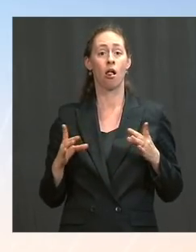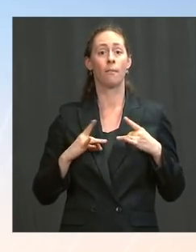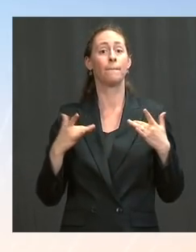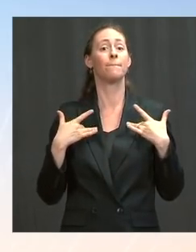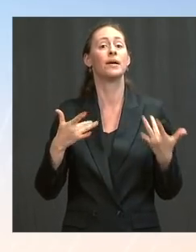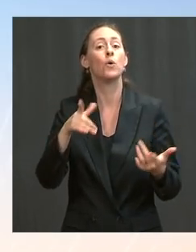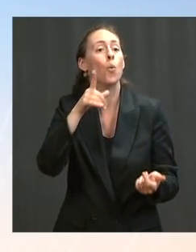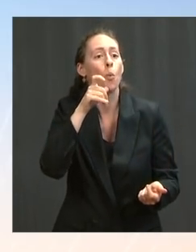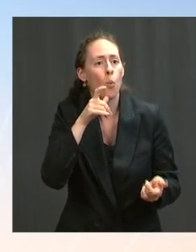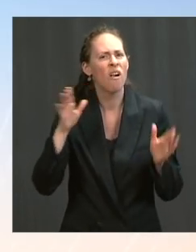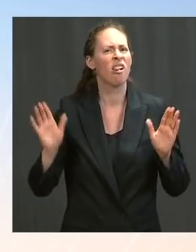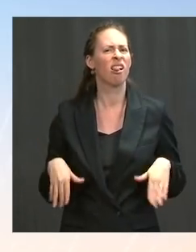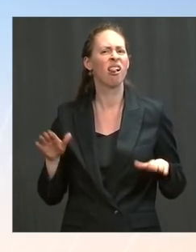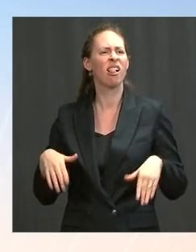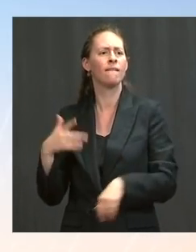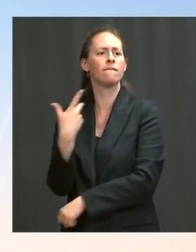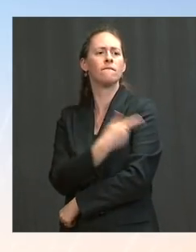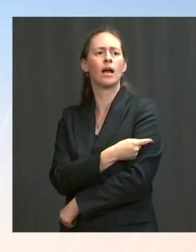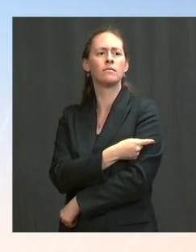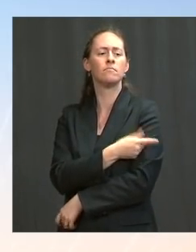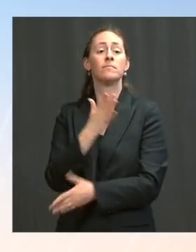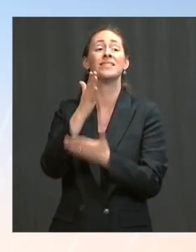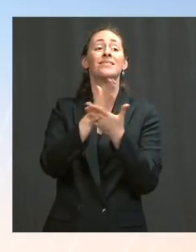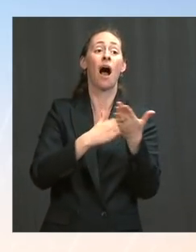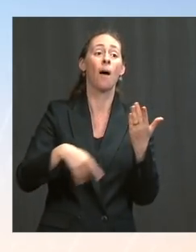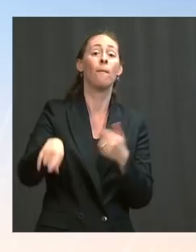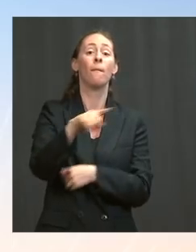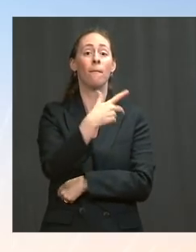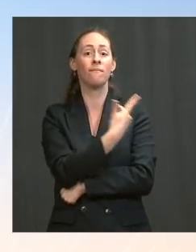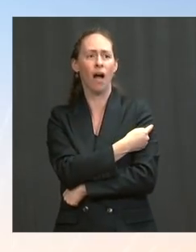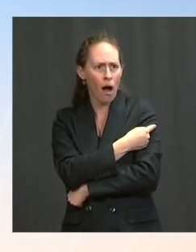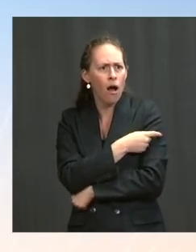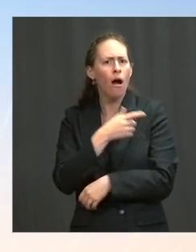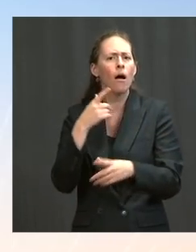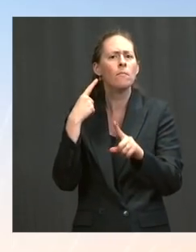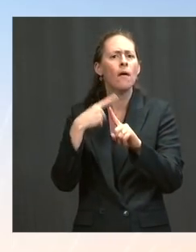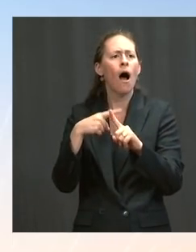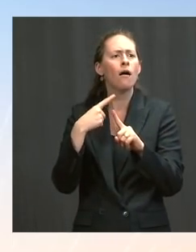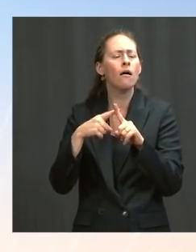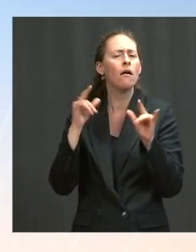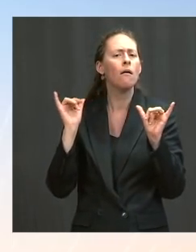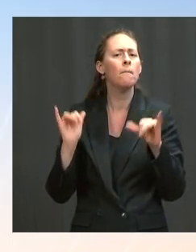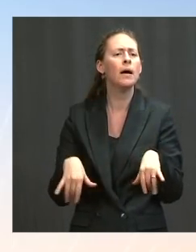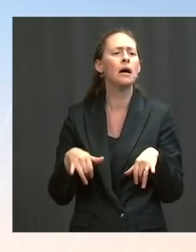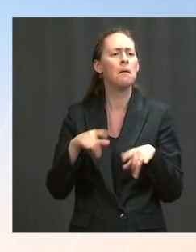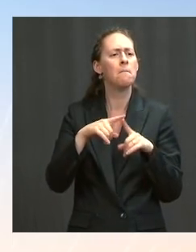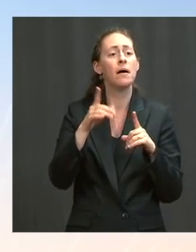who test positive for COVID, of course, as we know from the data. But these -- those people often have mild symptoms,